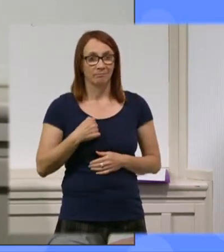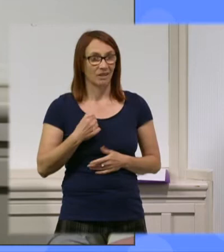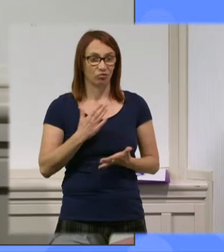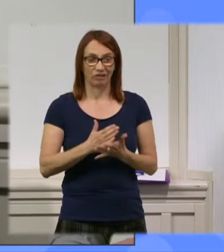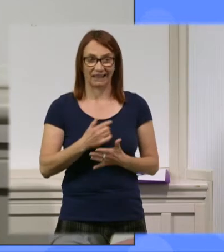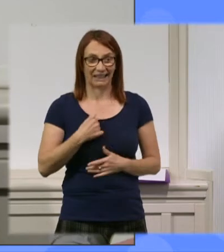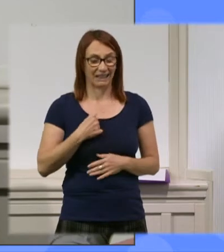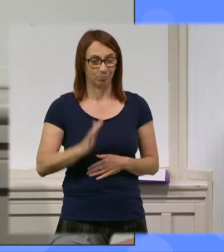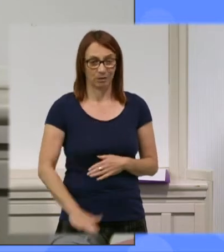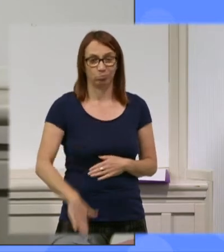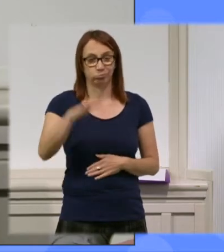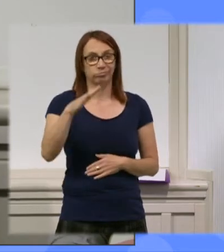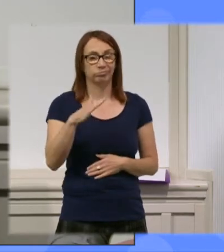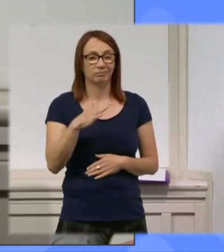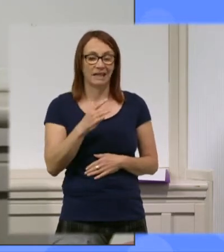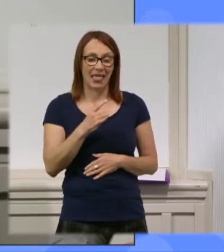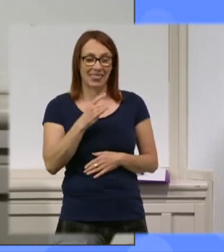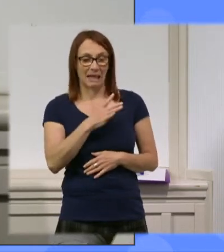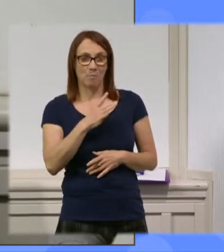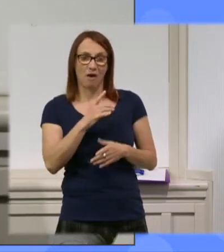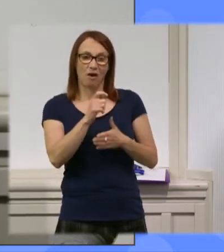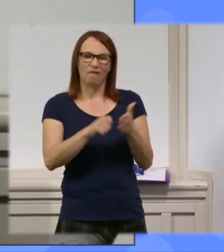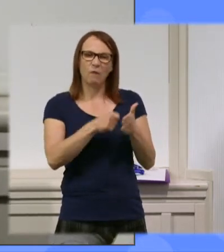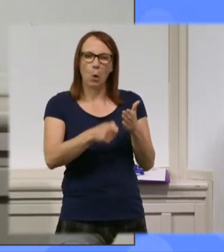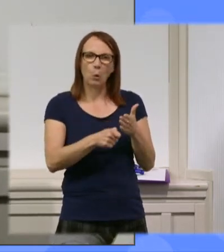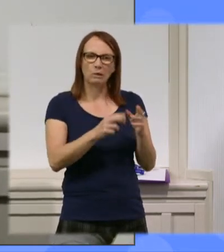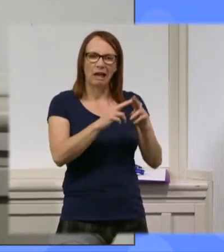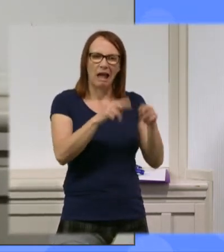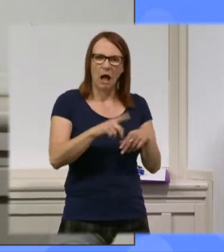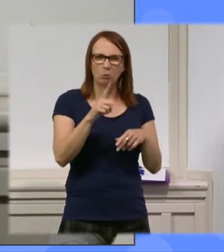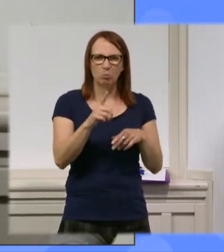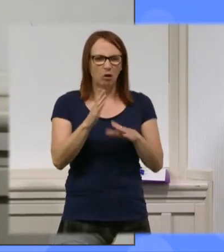in a Labour voting but not necessarily labour active family so my heir my